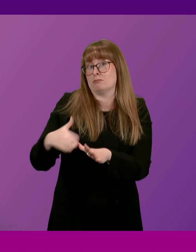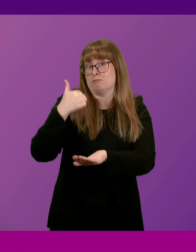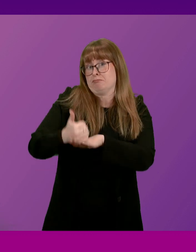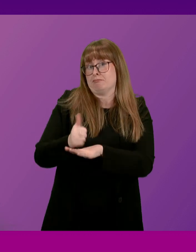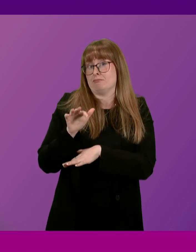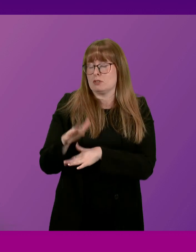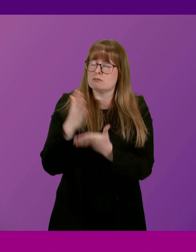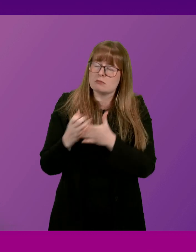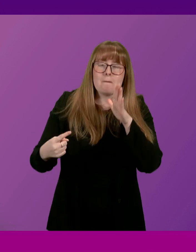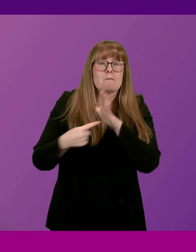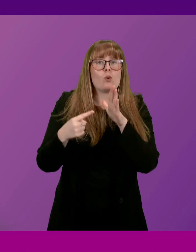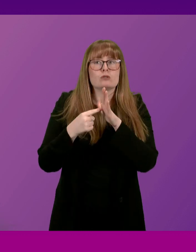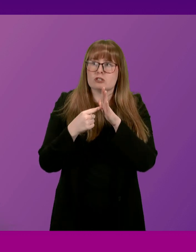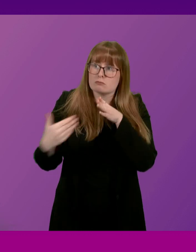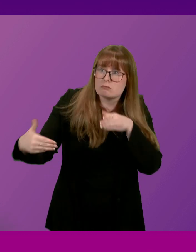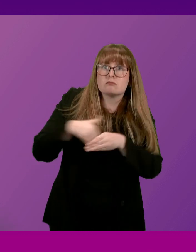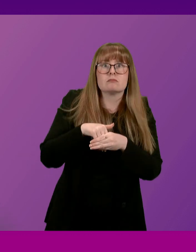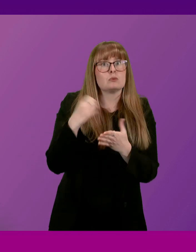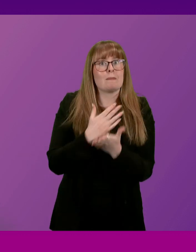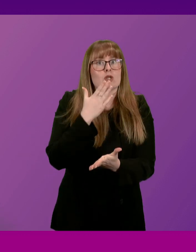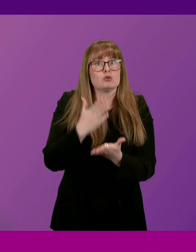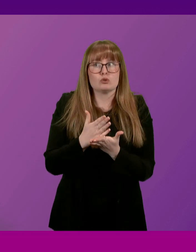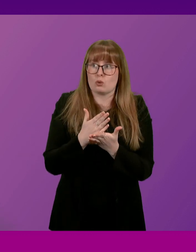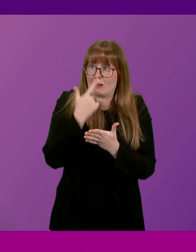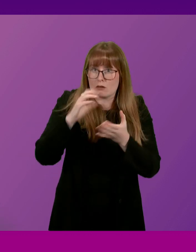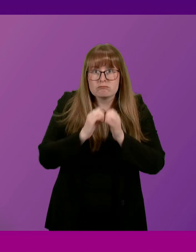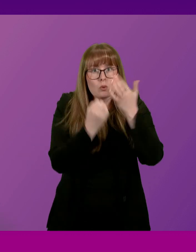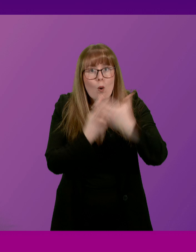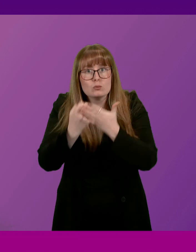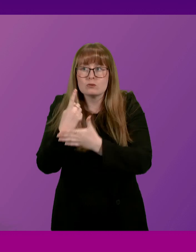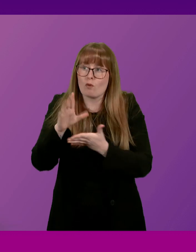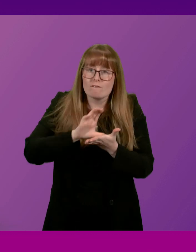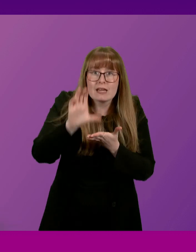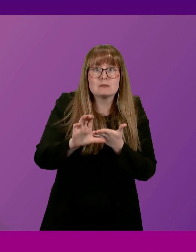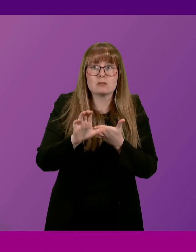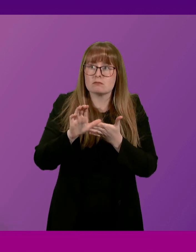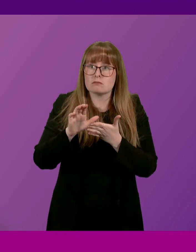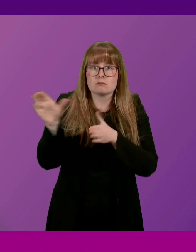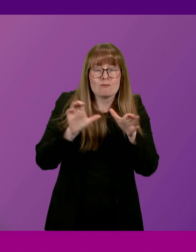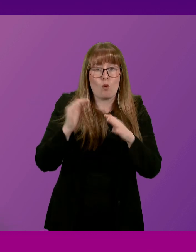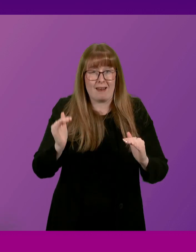important contribution to creating opportunities for investment in advanced manufacturing.